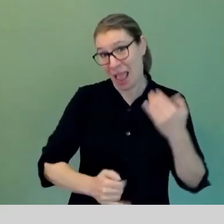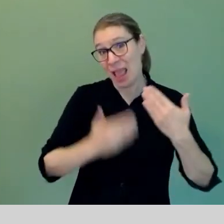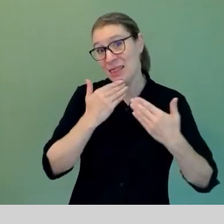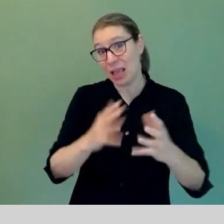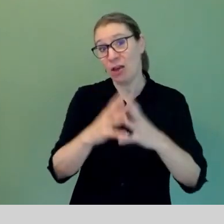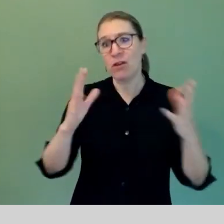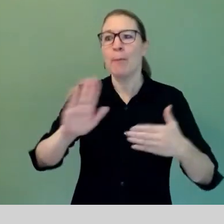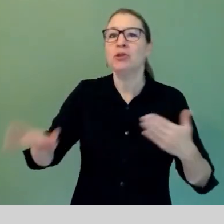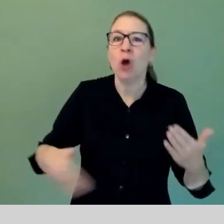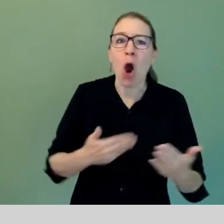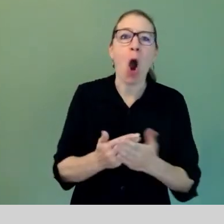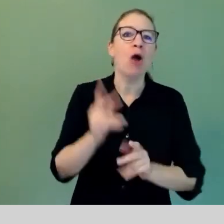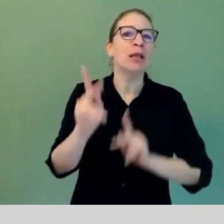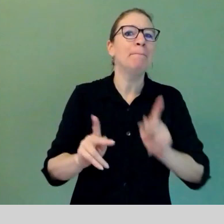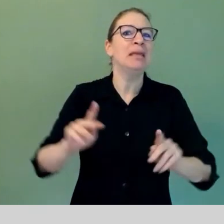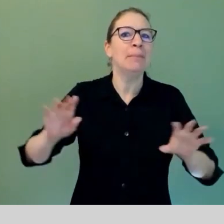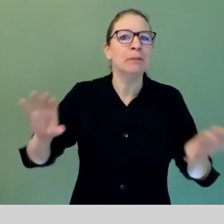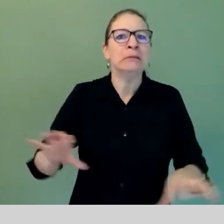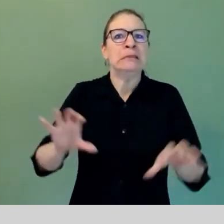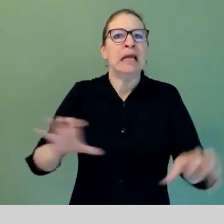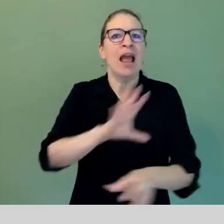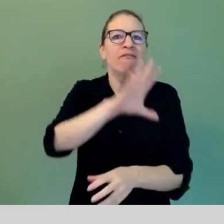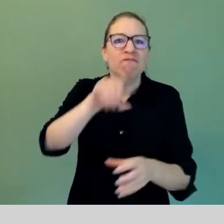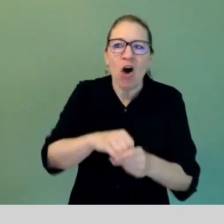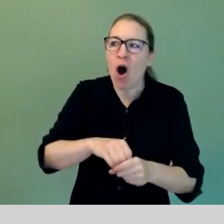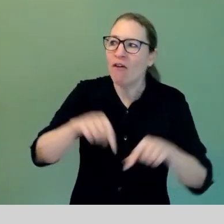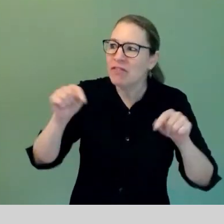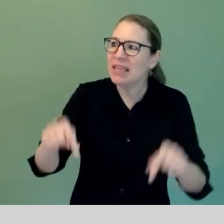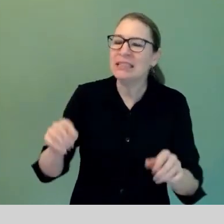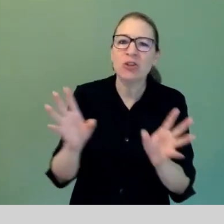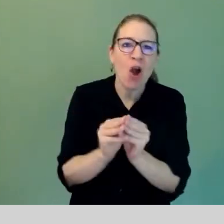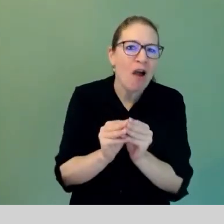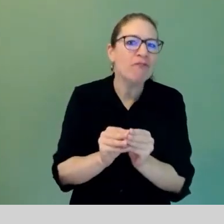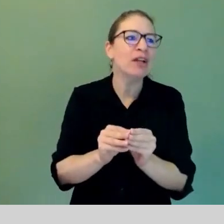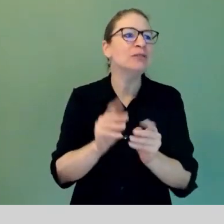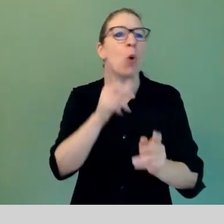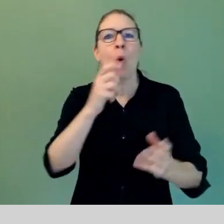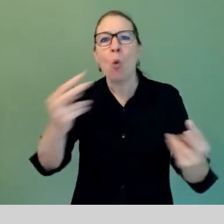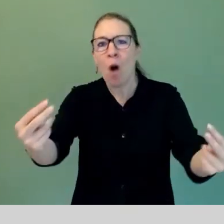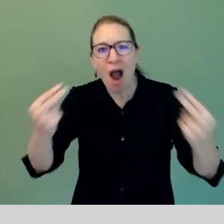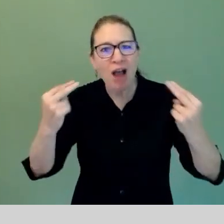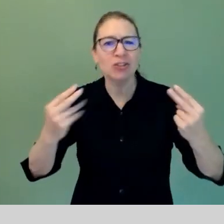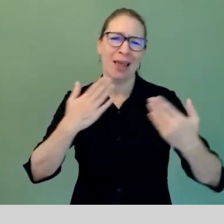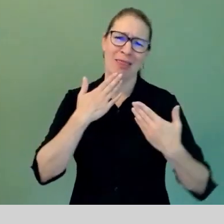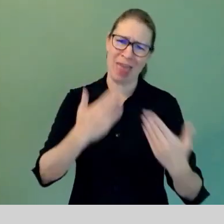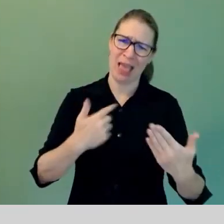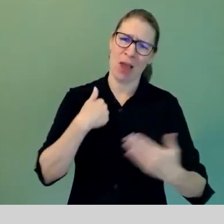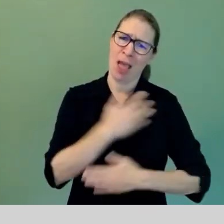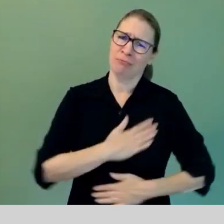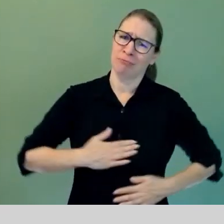Finally, I want to say thank you very much to all the organizers, all the attendees, everybody for tuning in.